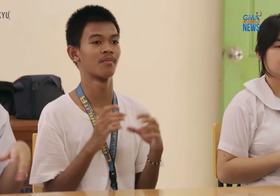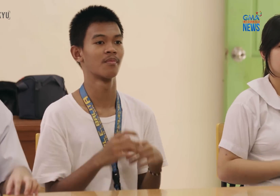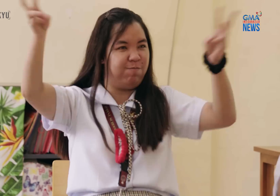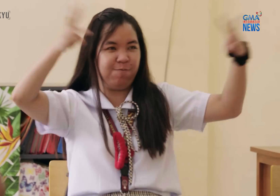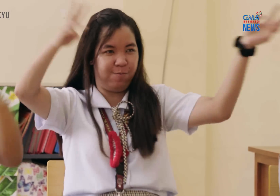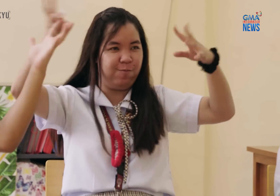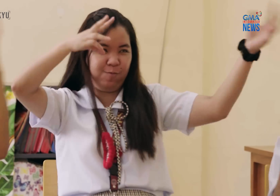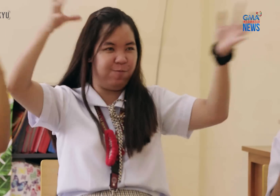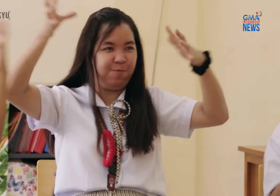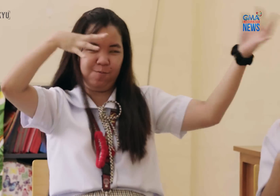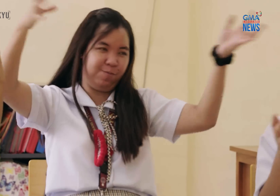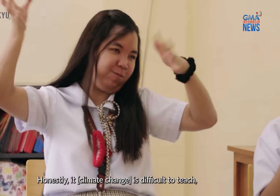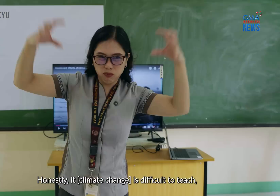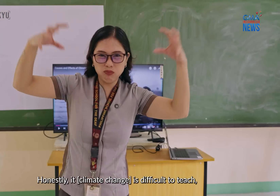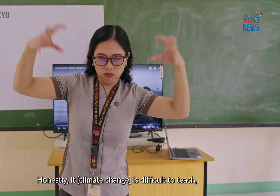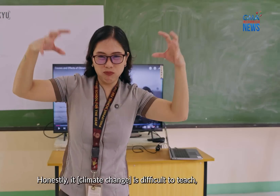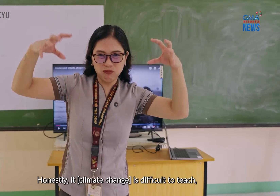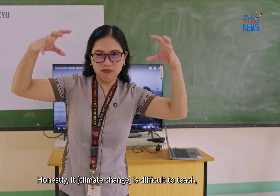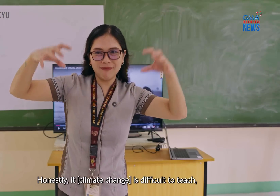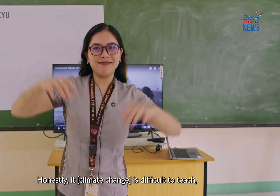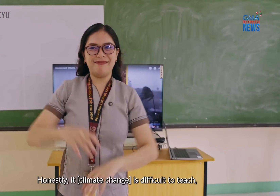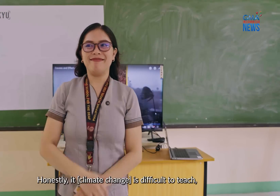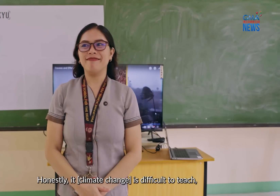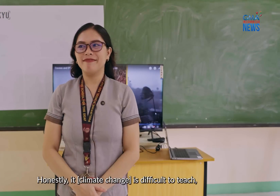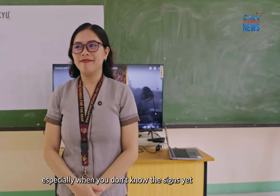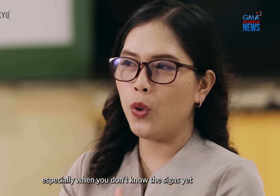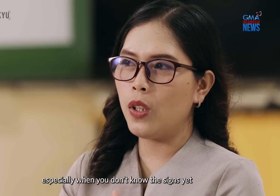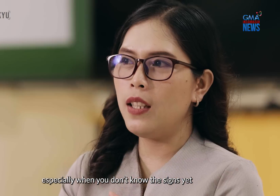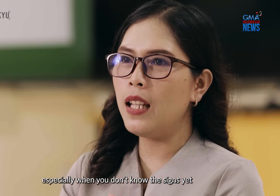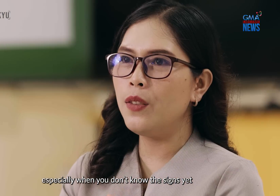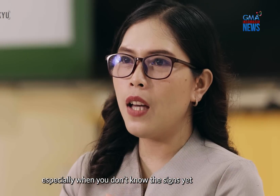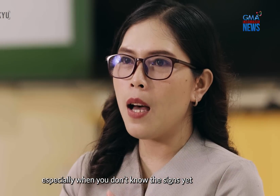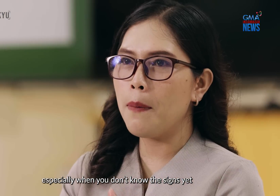Next is typhoon or...